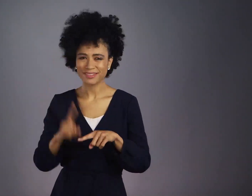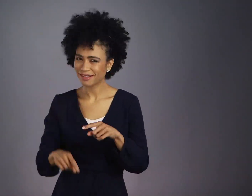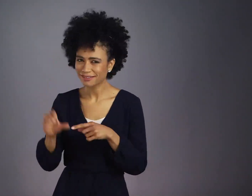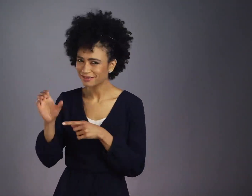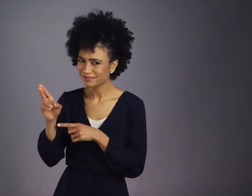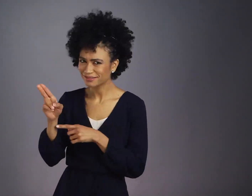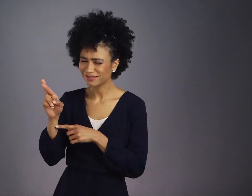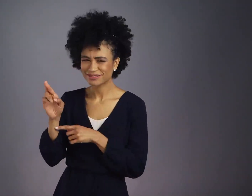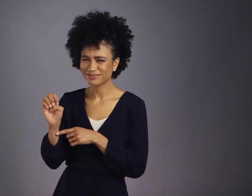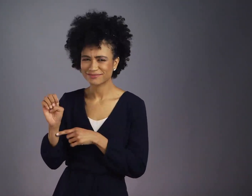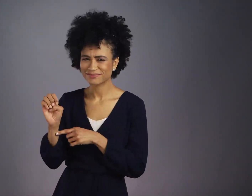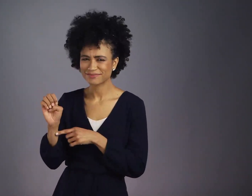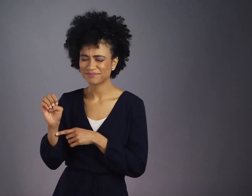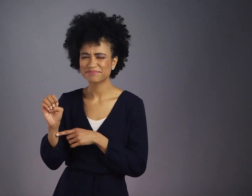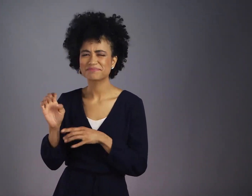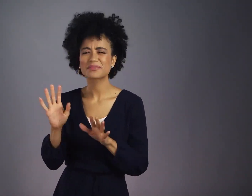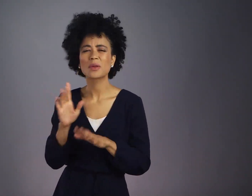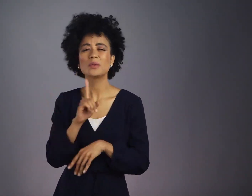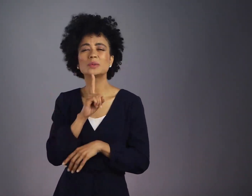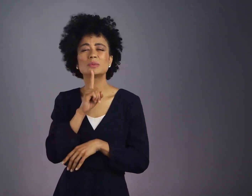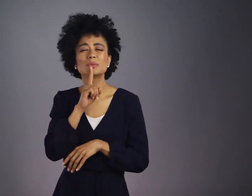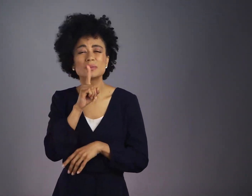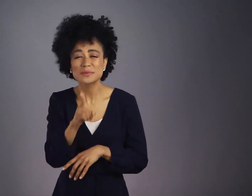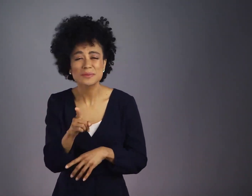We are not cured of alcoholism.